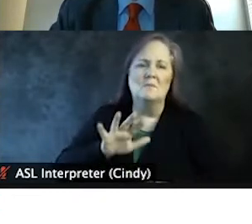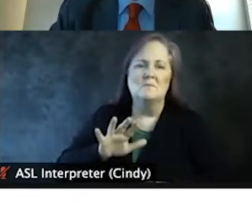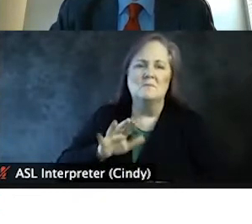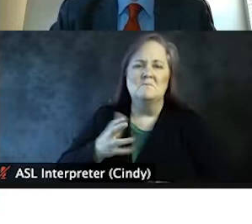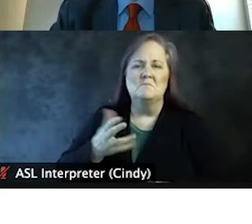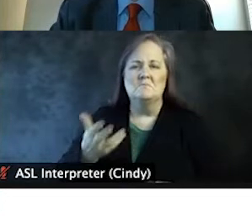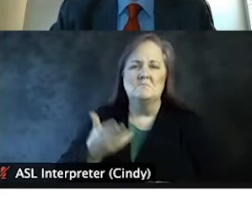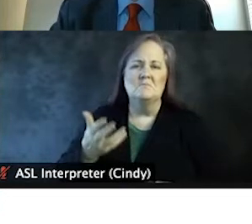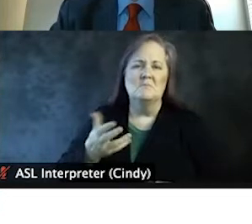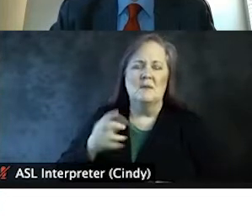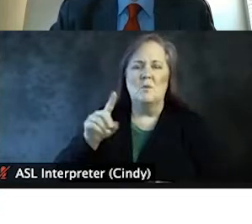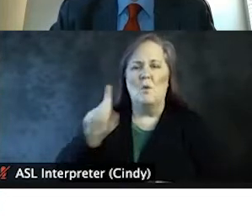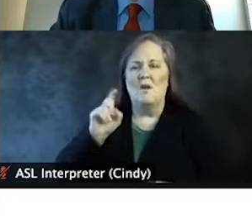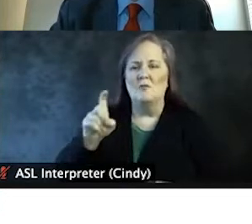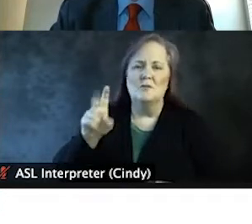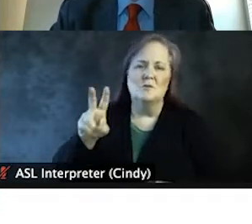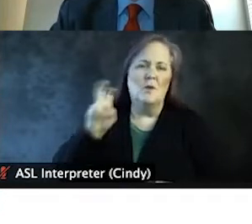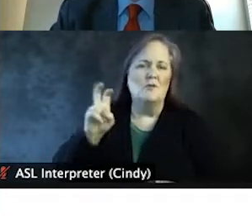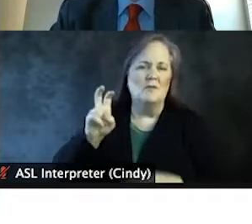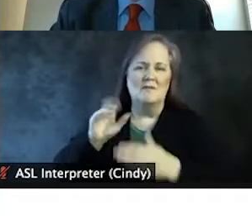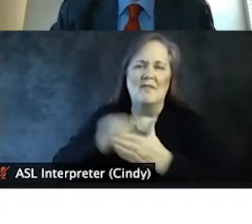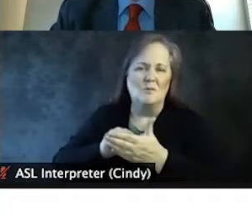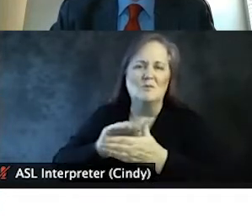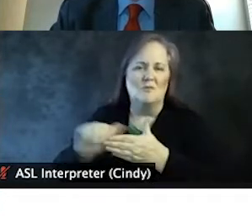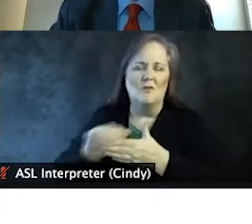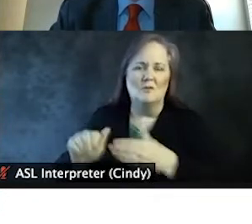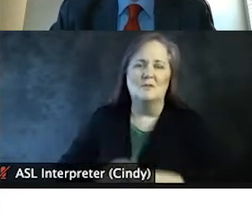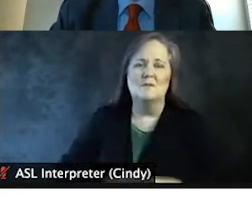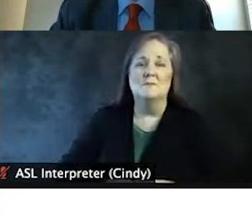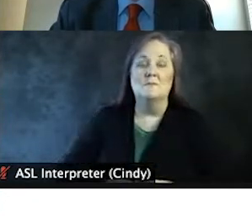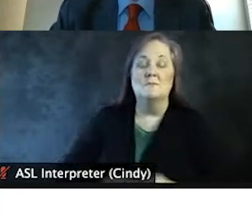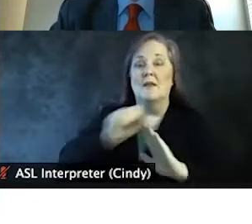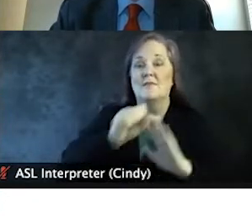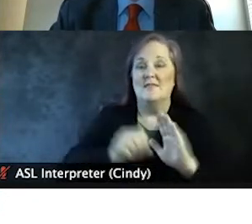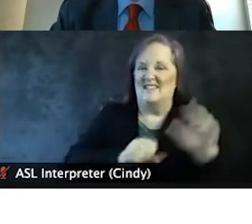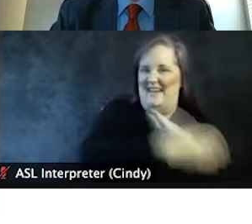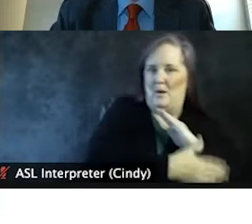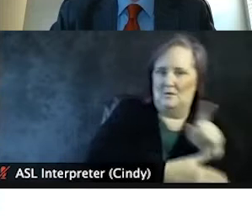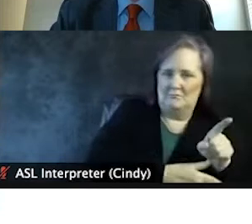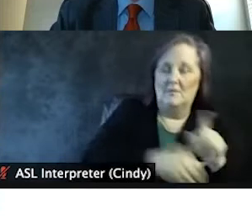that would also likely be in the hundreds of thousands of dollars. Thank you, and I'm happy to answer any questions you have when we get to that point.